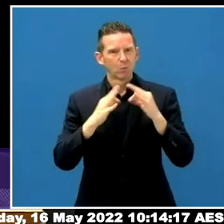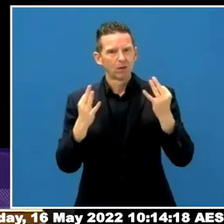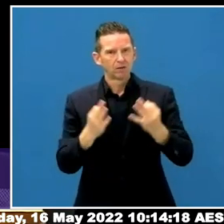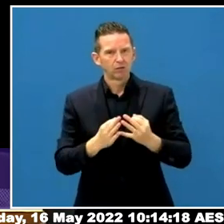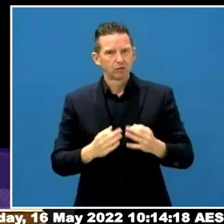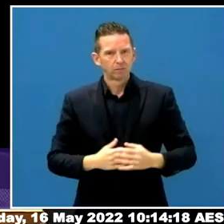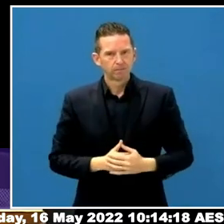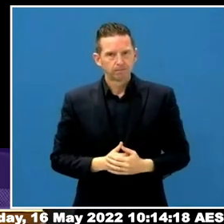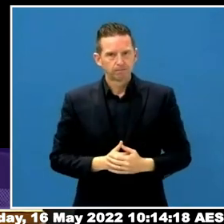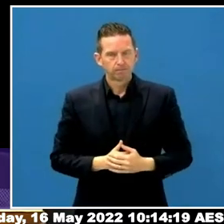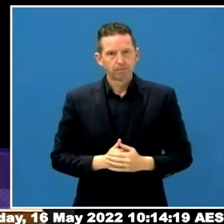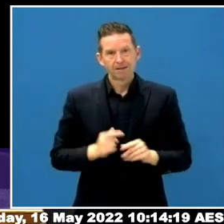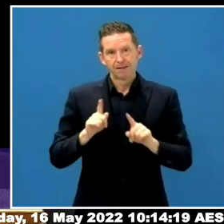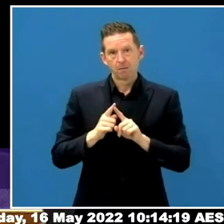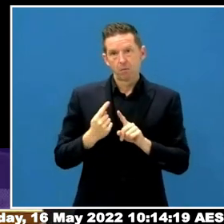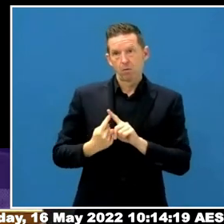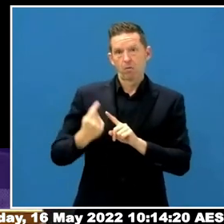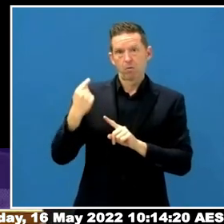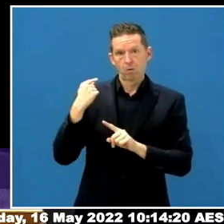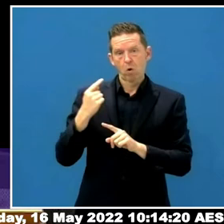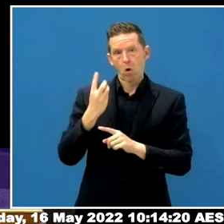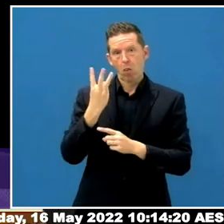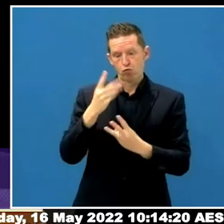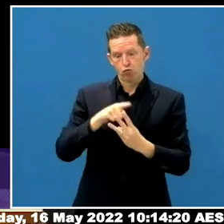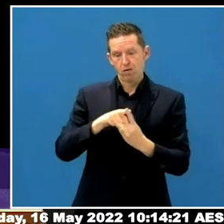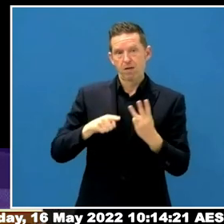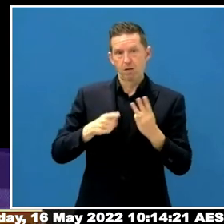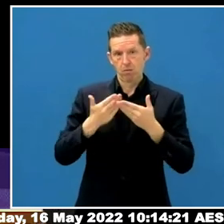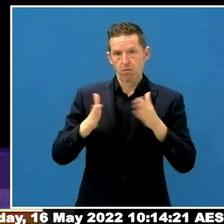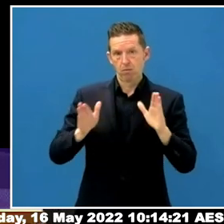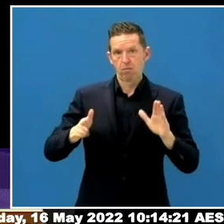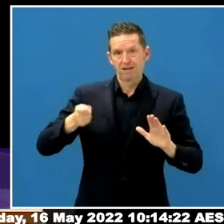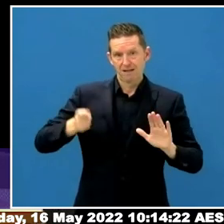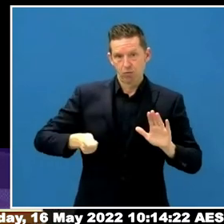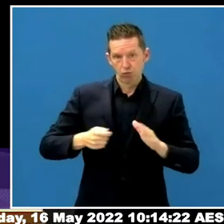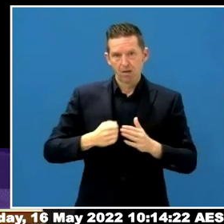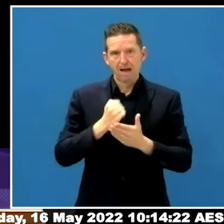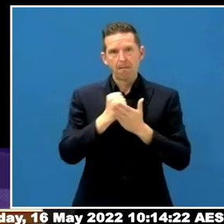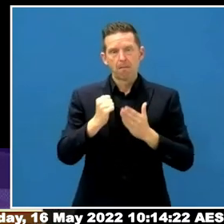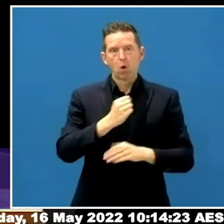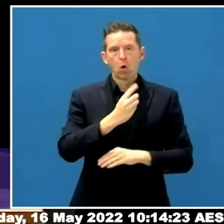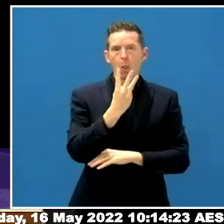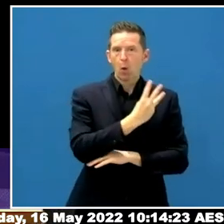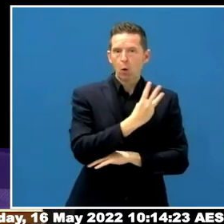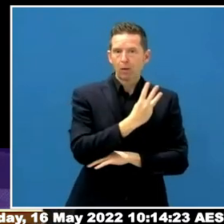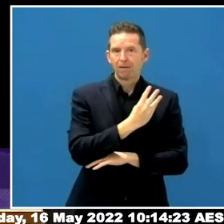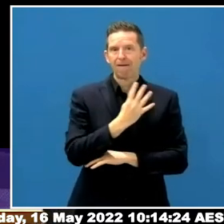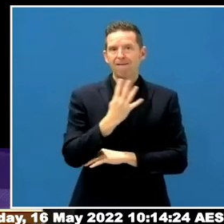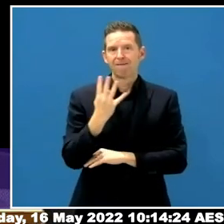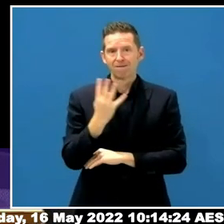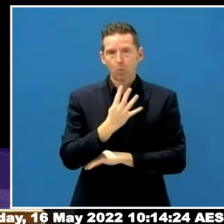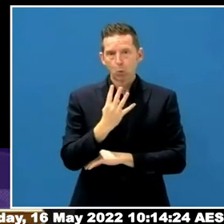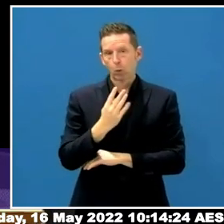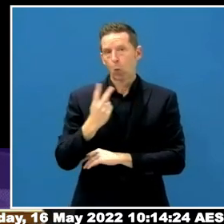Like the previous three service provider Hearings, Public hearings 13, 14 and 20, this